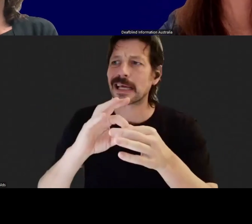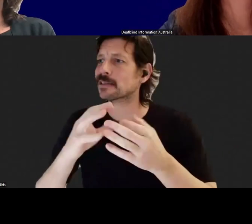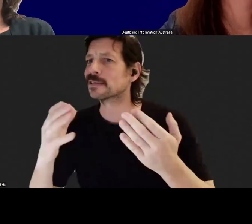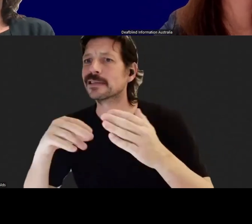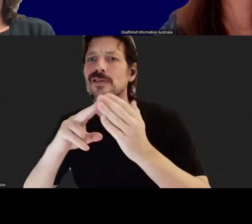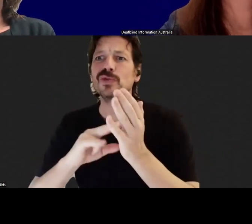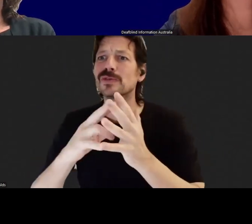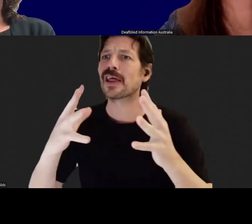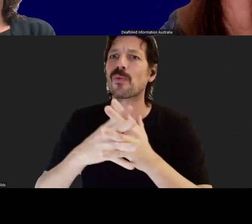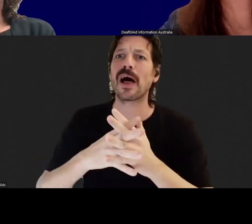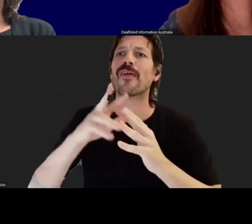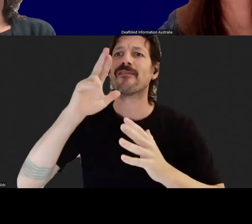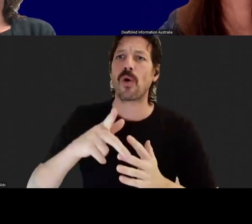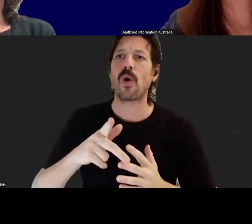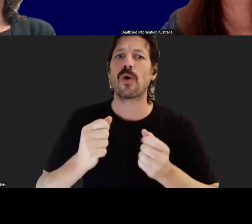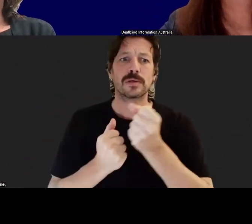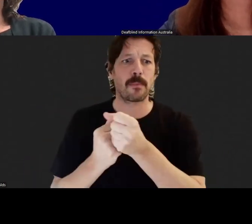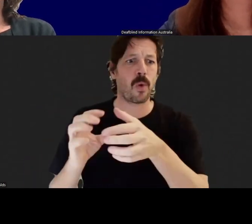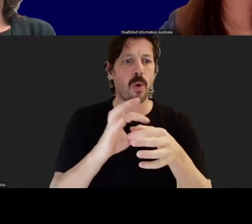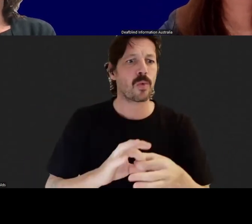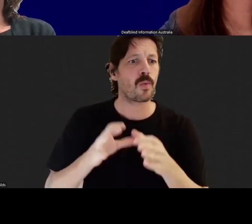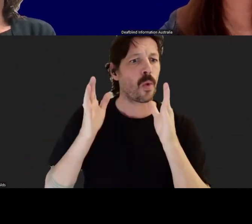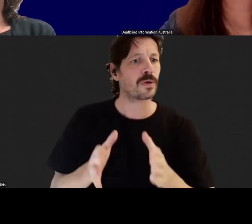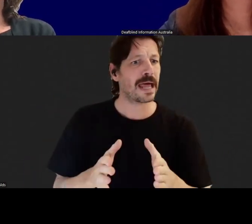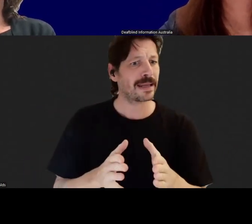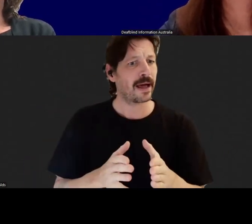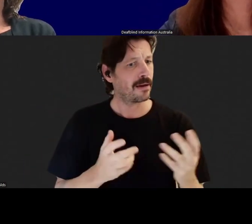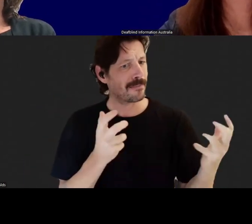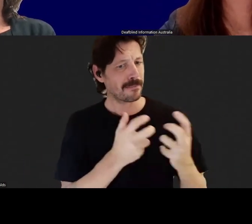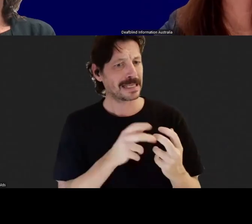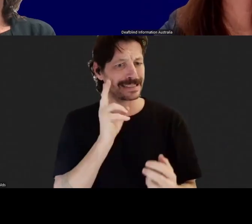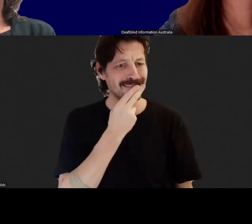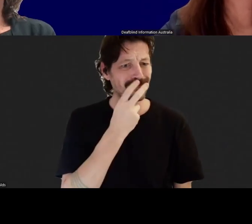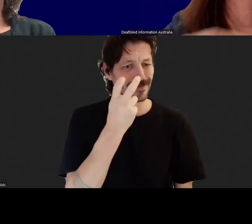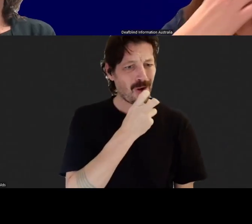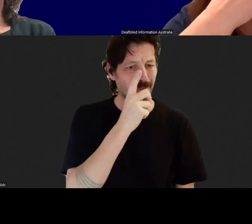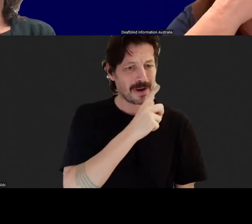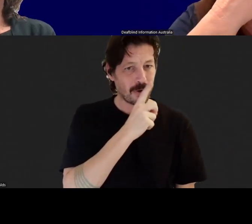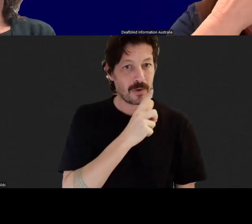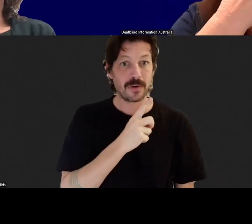coordinator for deafblind people? I find that my deafblind client is not well supported with